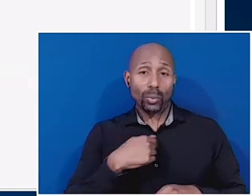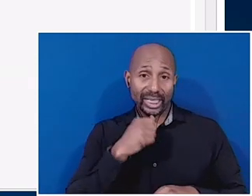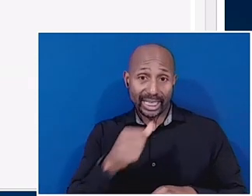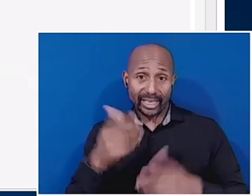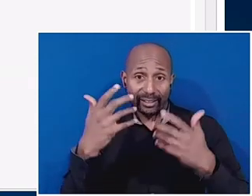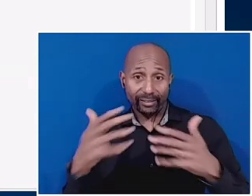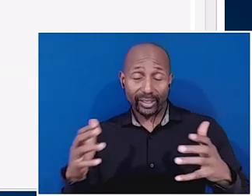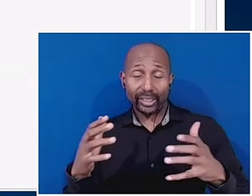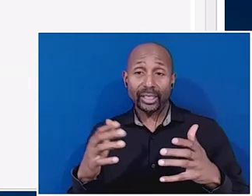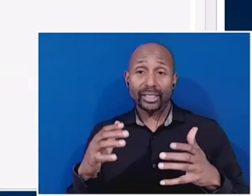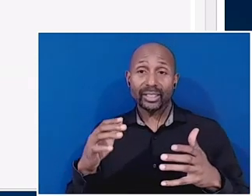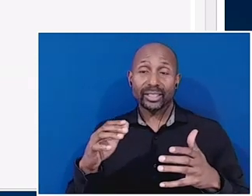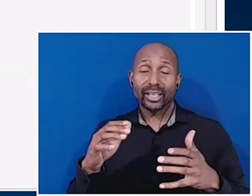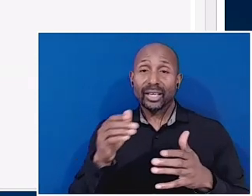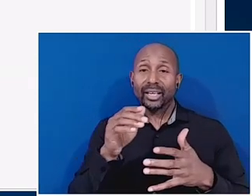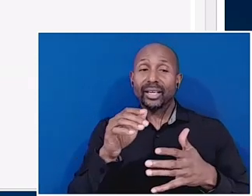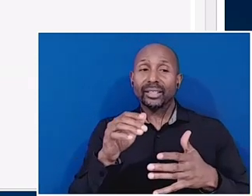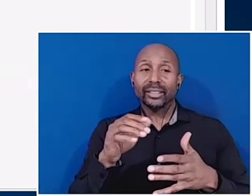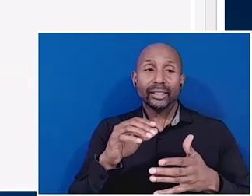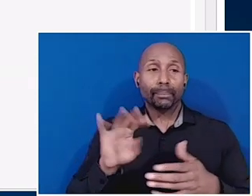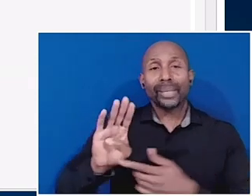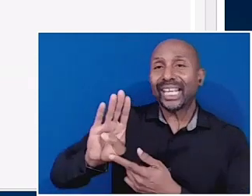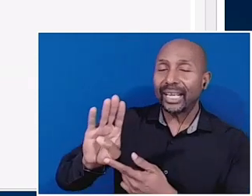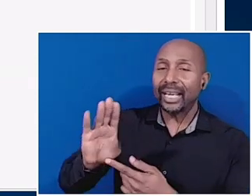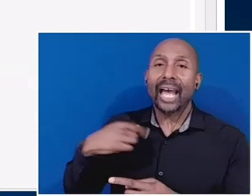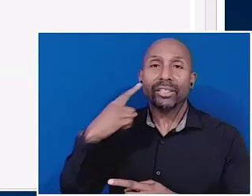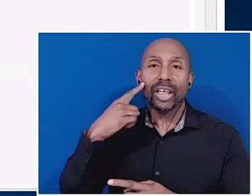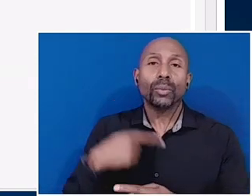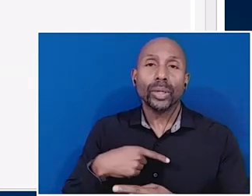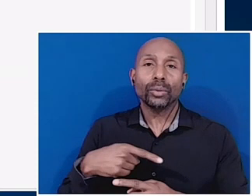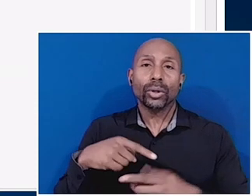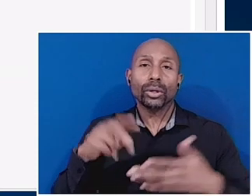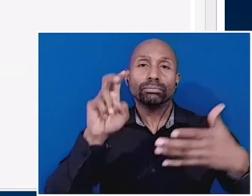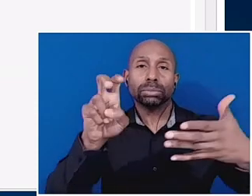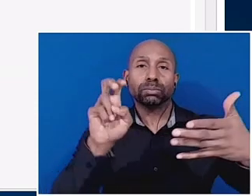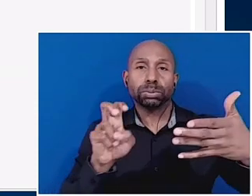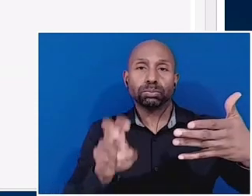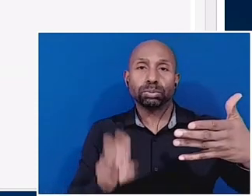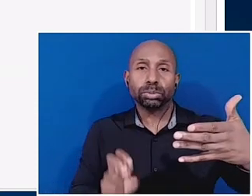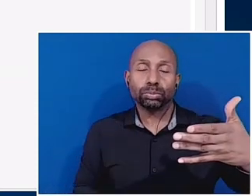chunk by chunk. Not Barmak's fault. Cindy, I thought that that's how you were